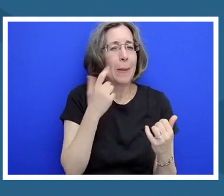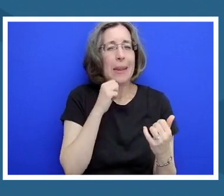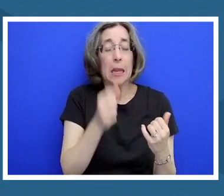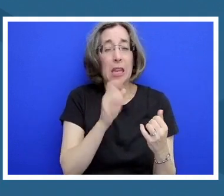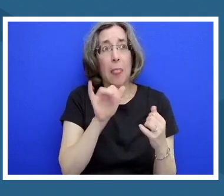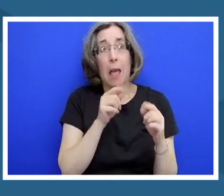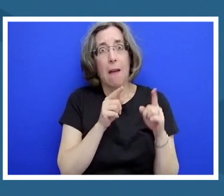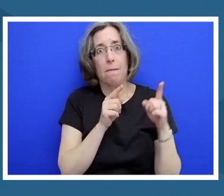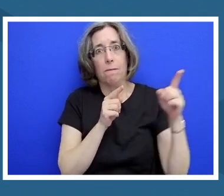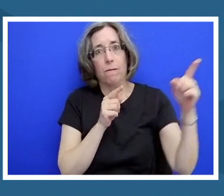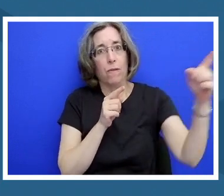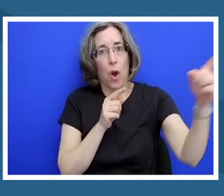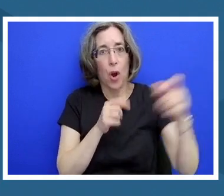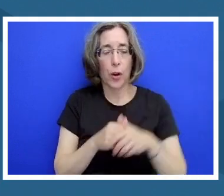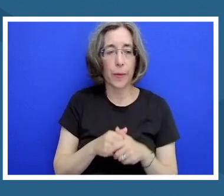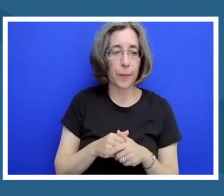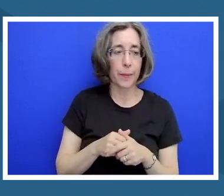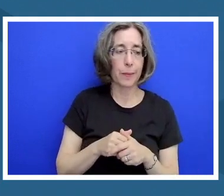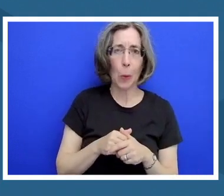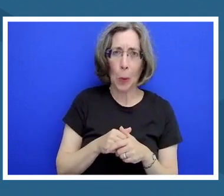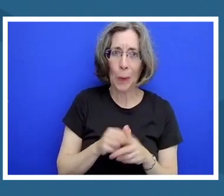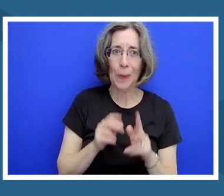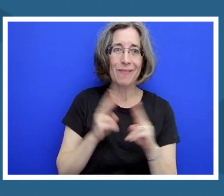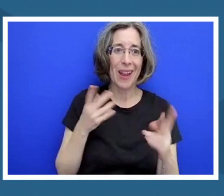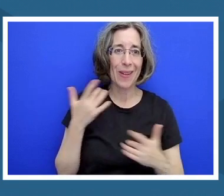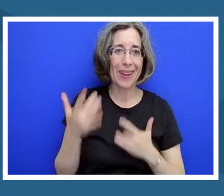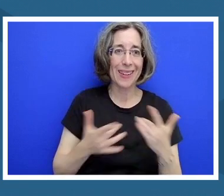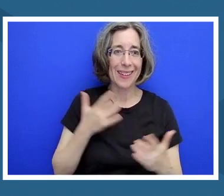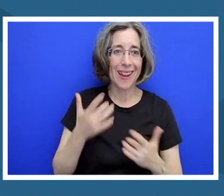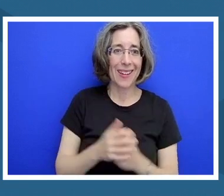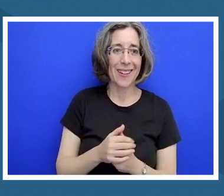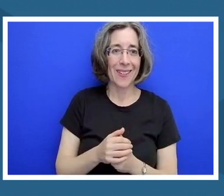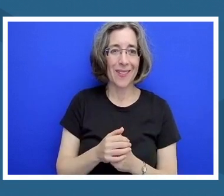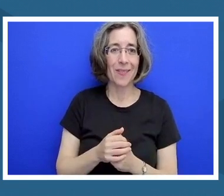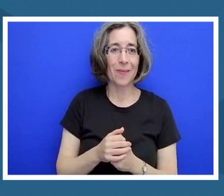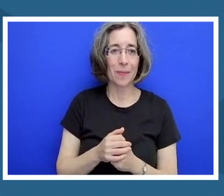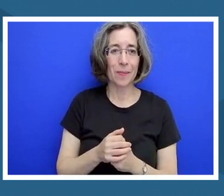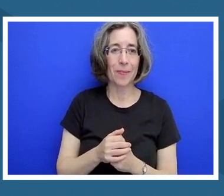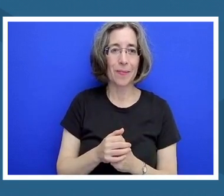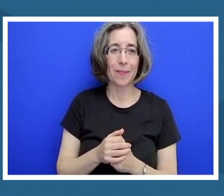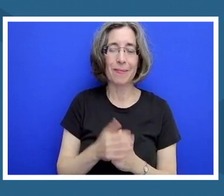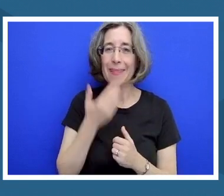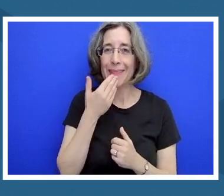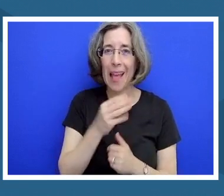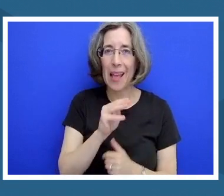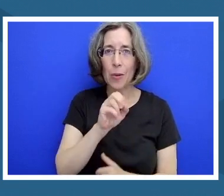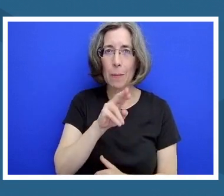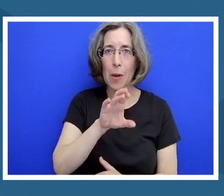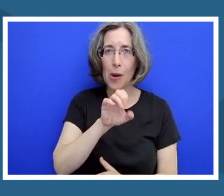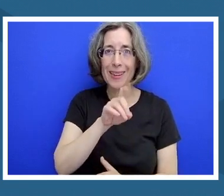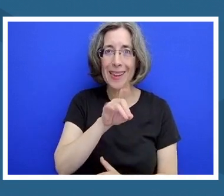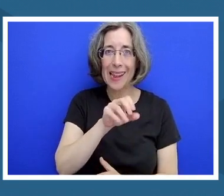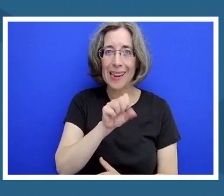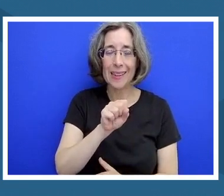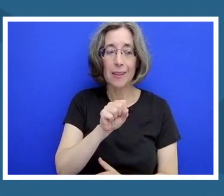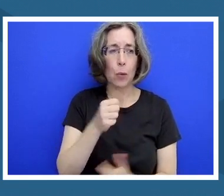that is very exciting thank you so much mercedes um we have plenty more questions and i think we'll save them